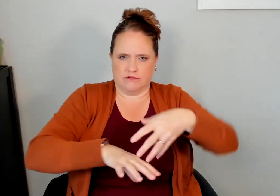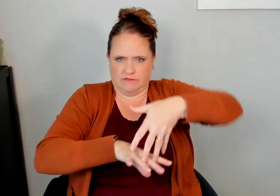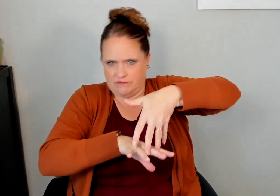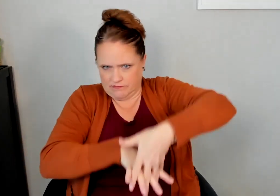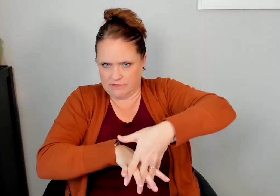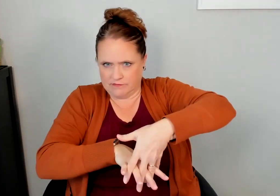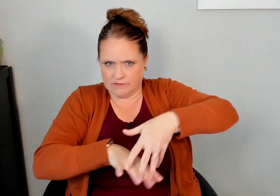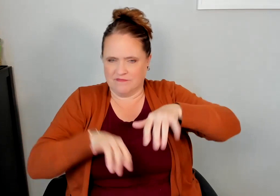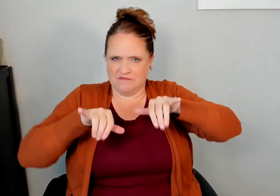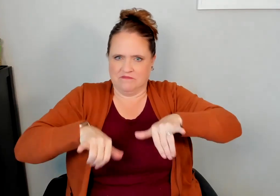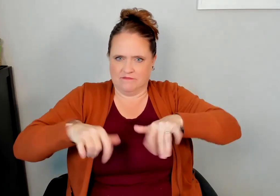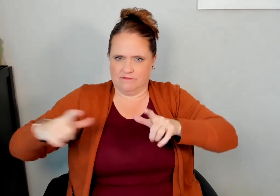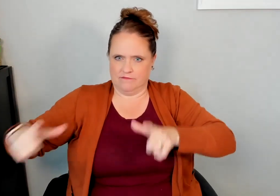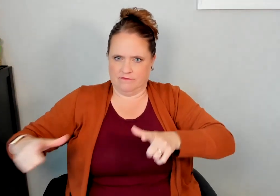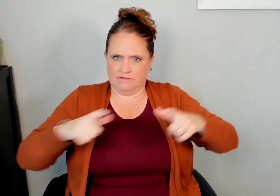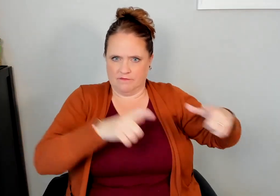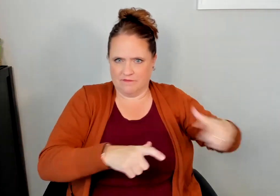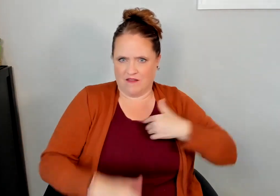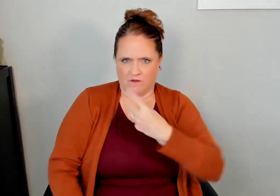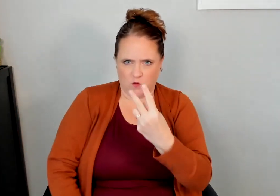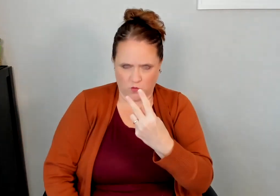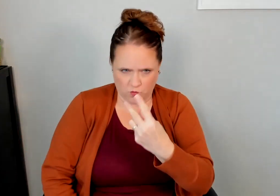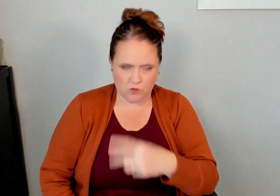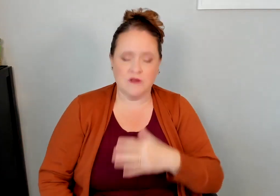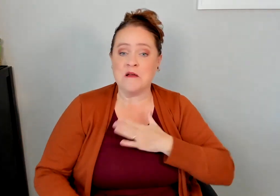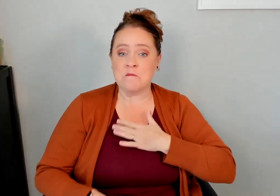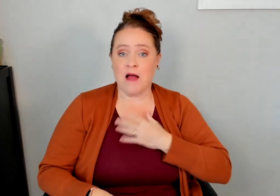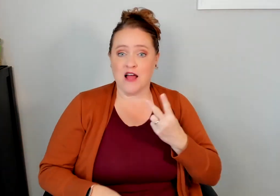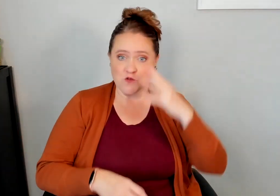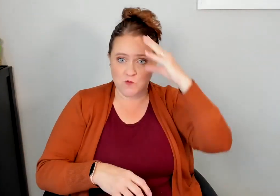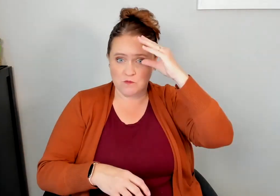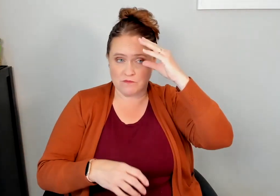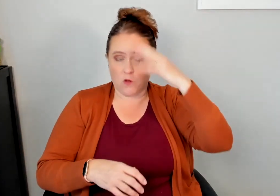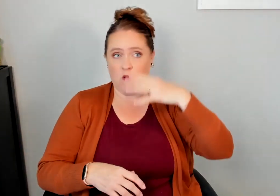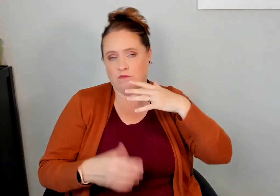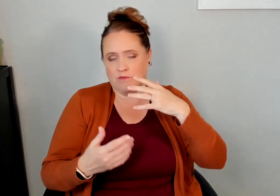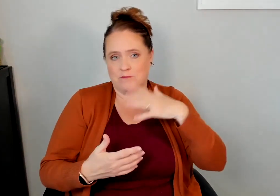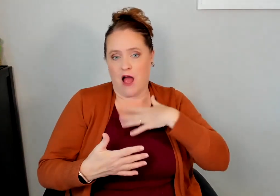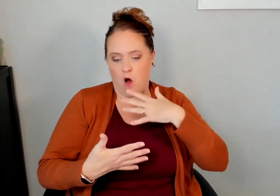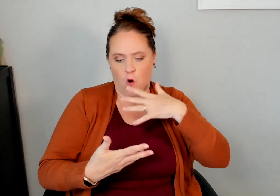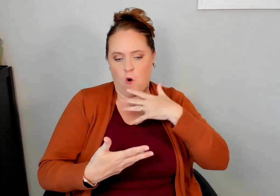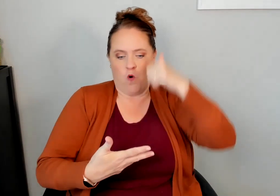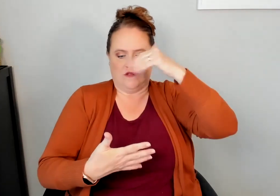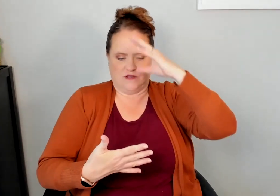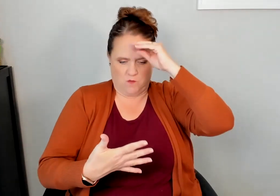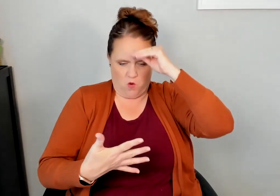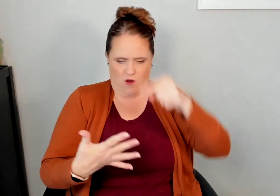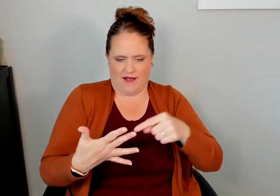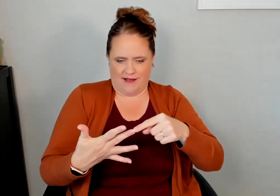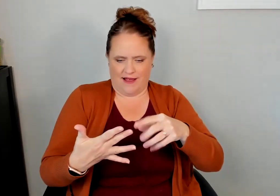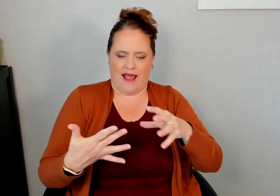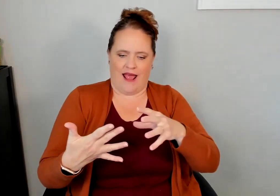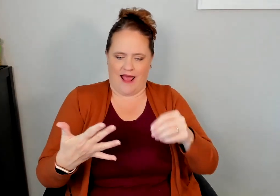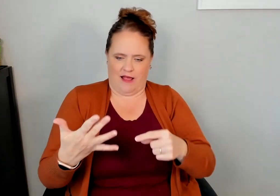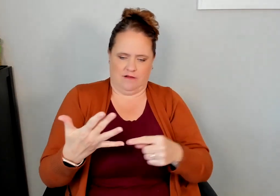so those two platforms were nice two of my boys my oldest son tj and then my youngest